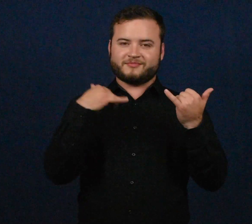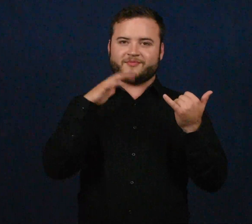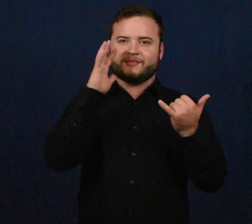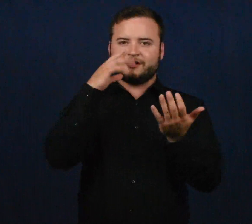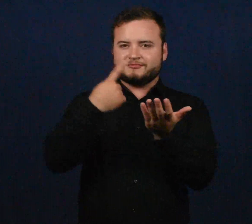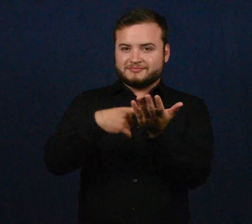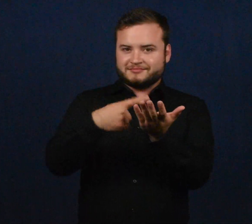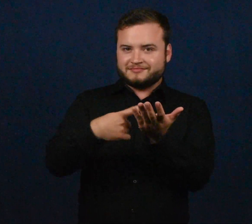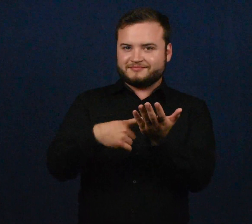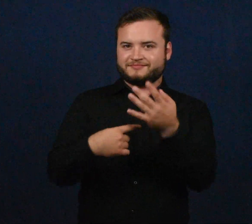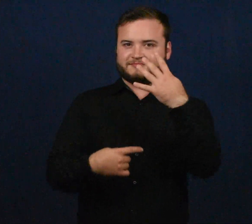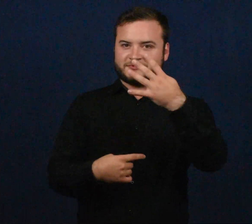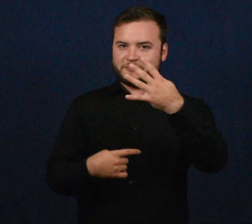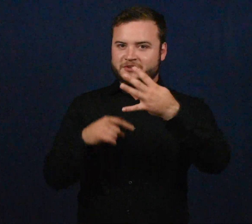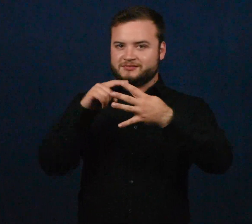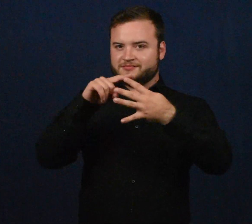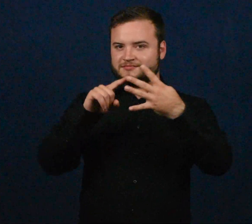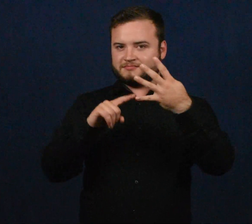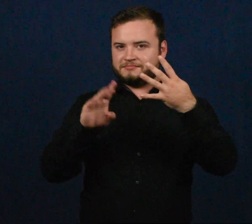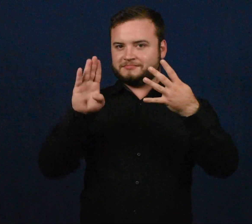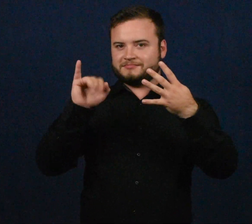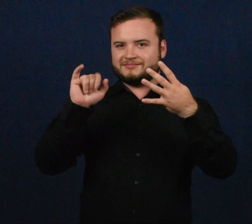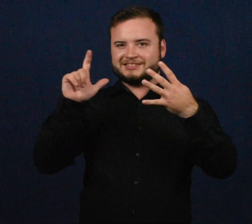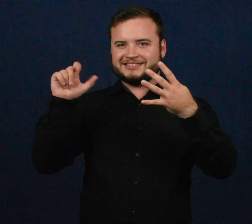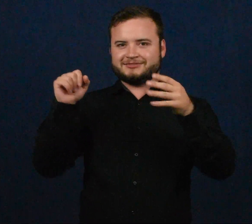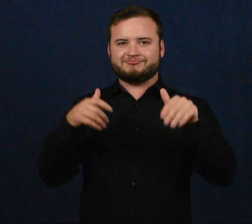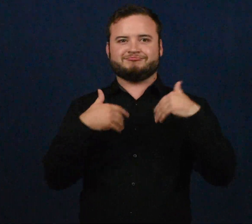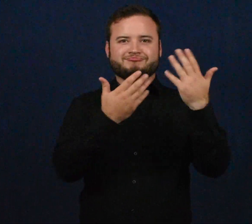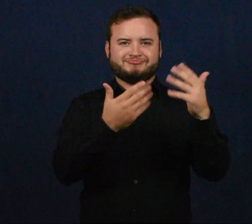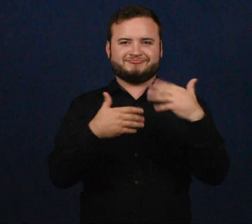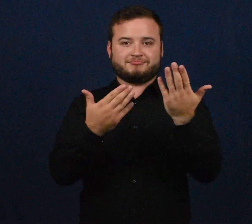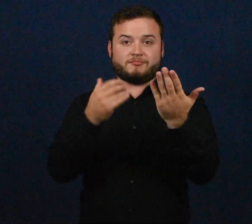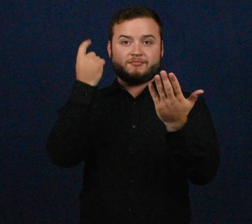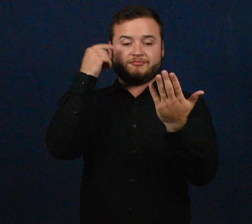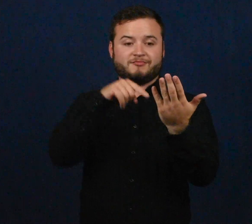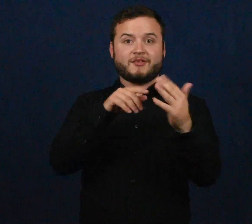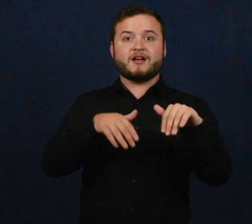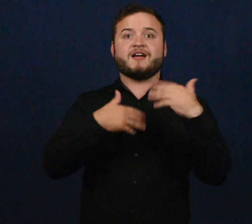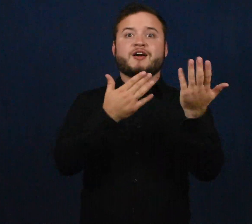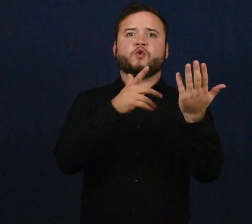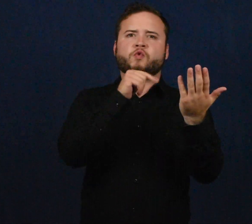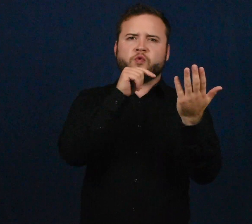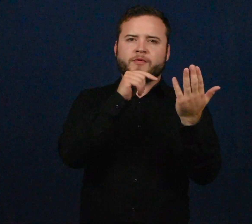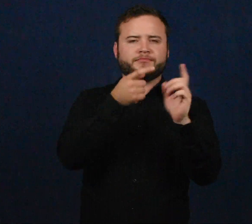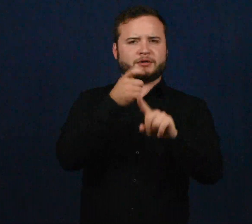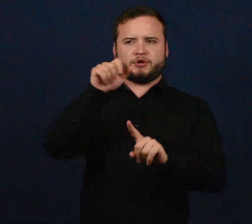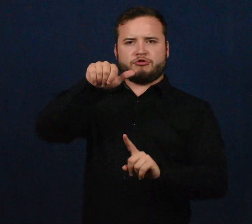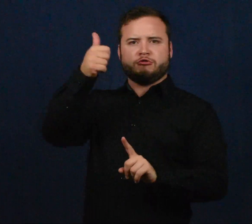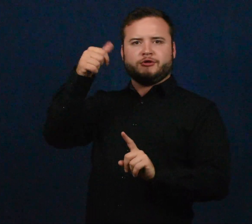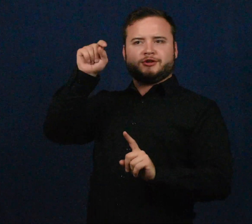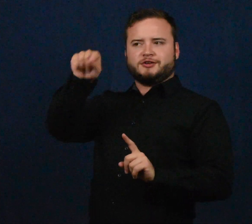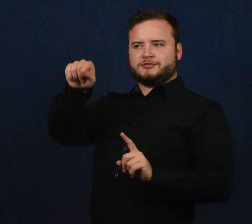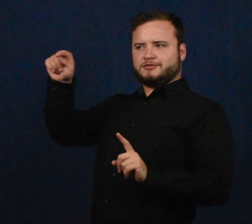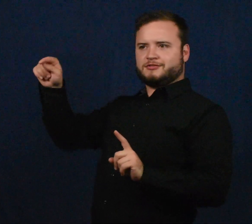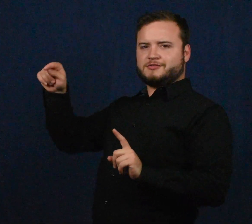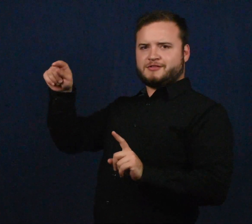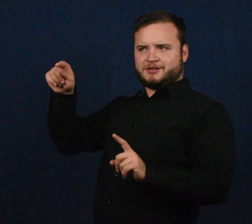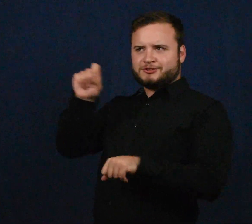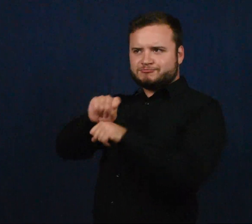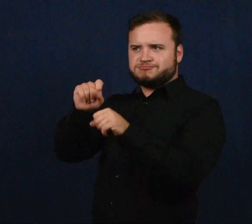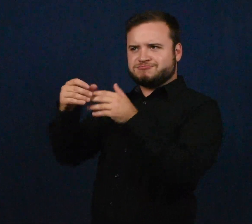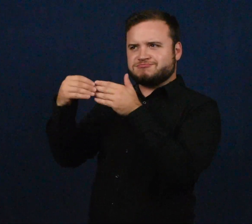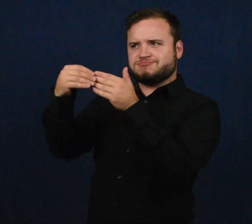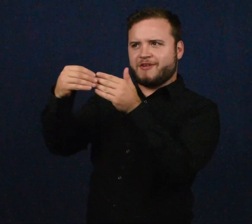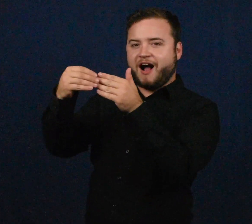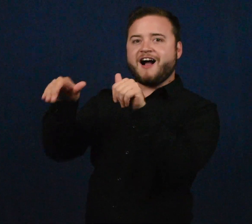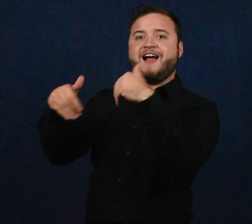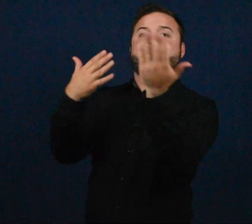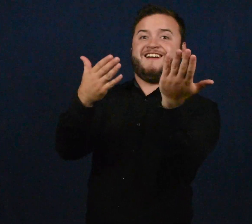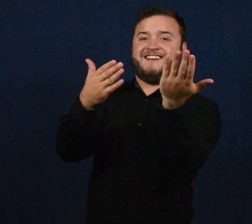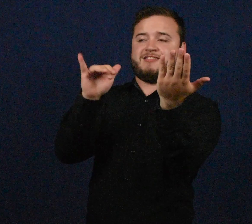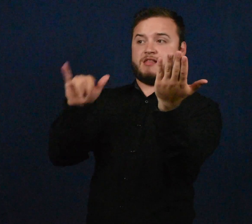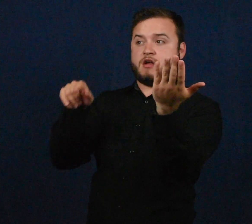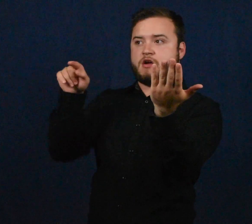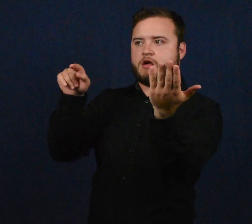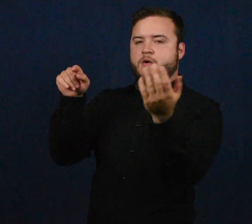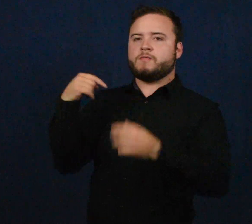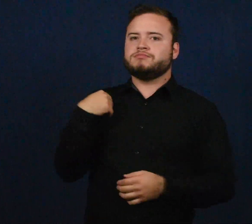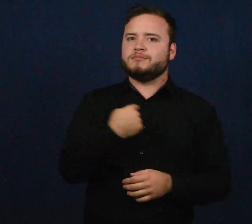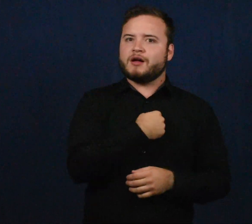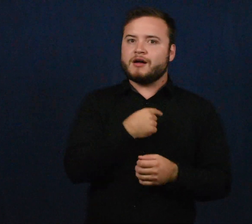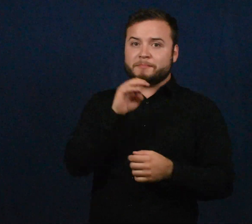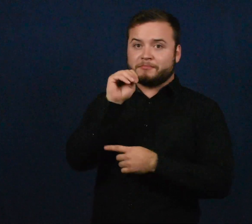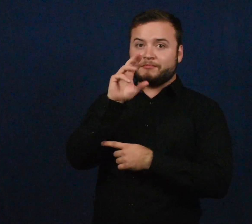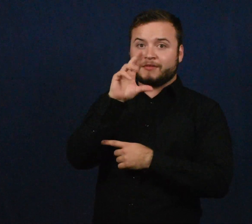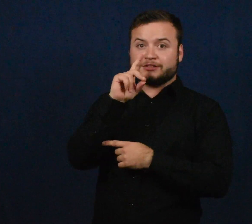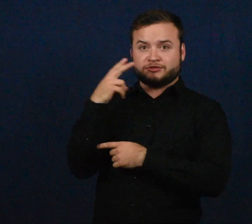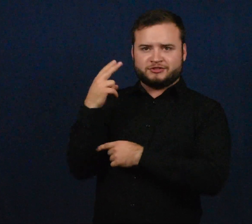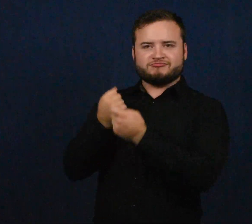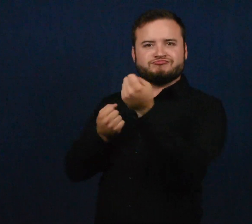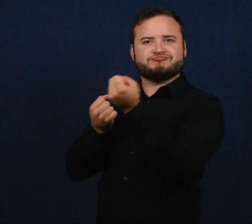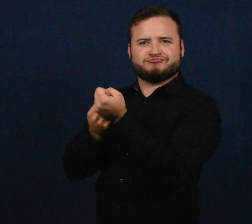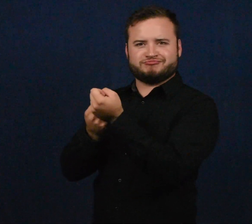MNCDHH supported bills that were led by others.